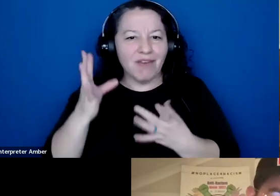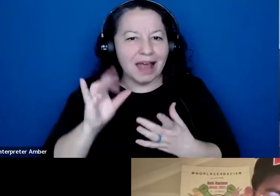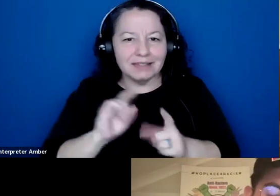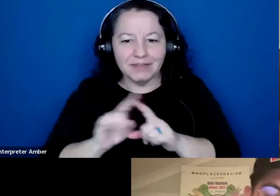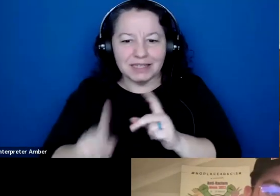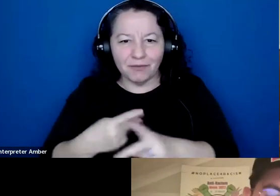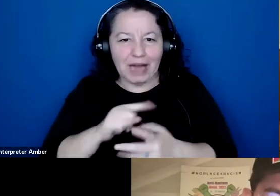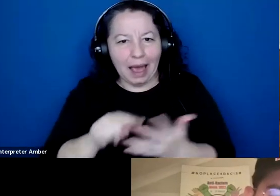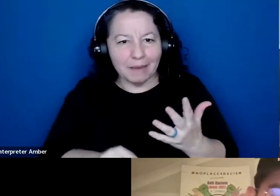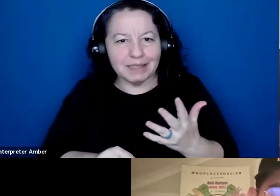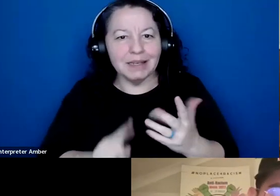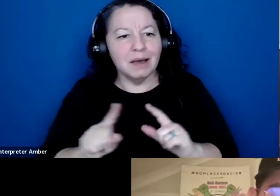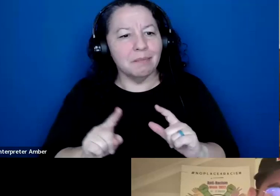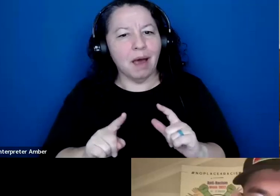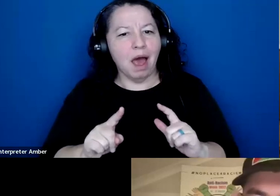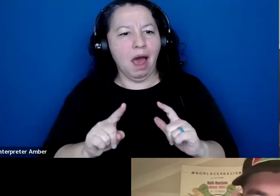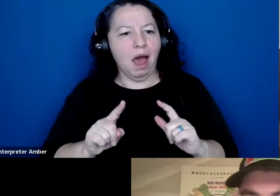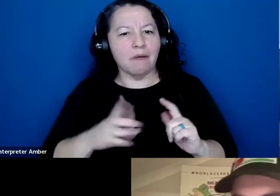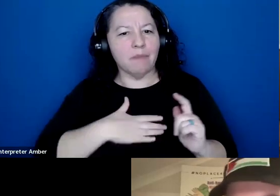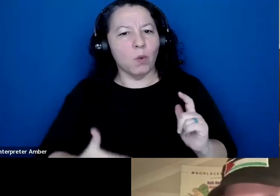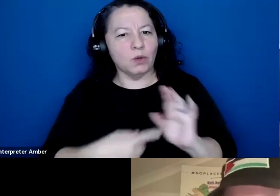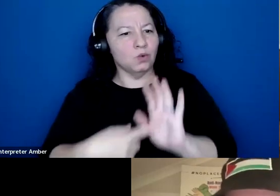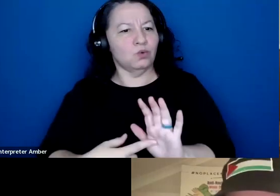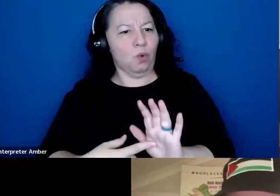shows of solidarity to demand as